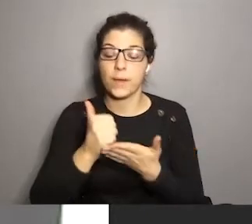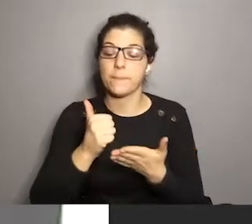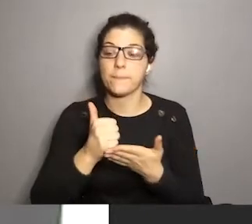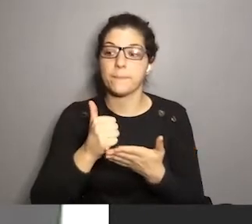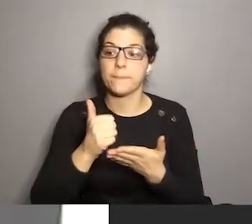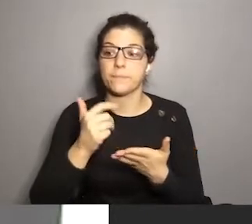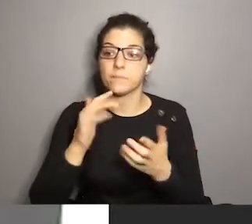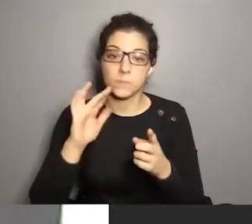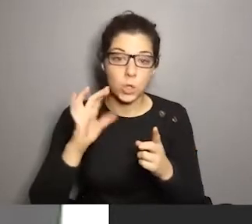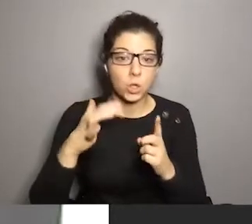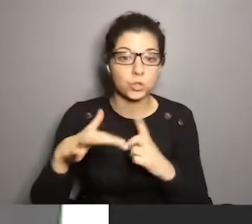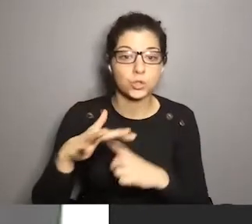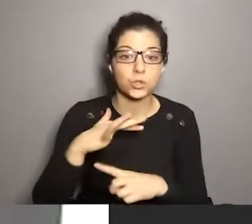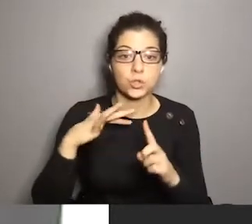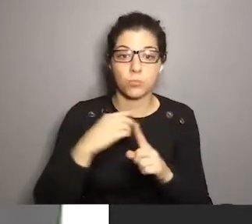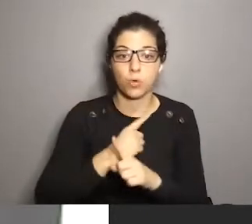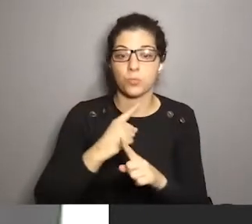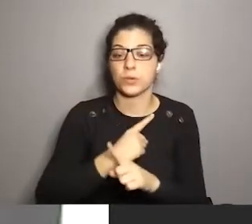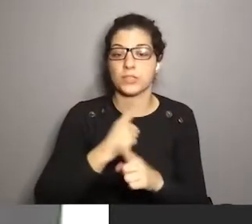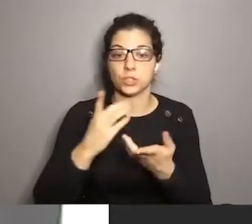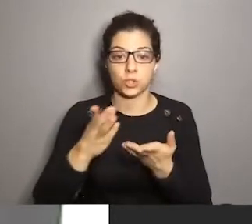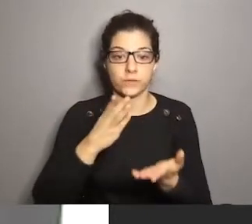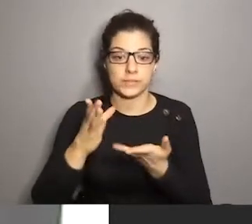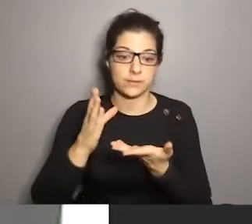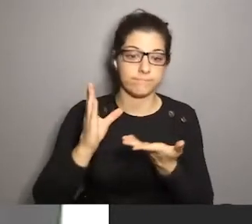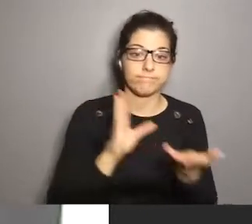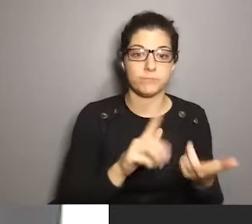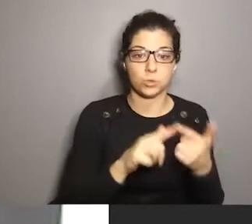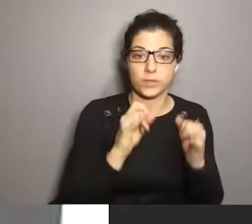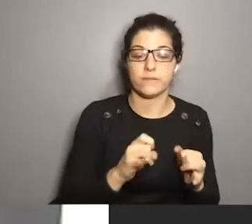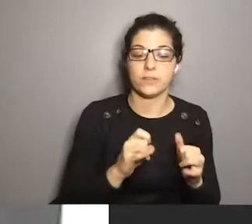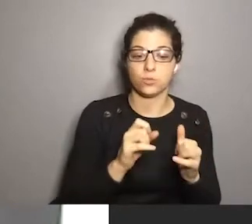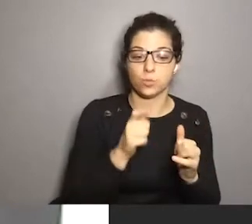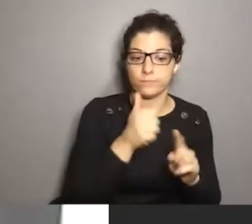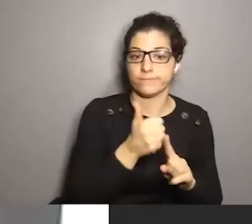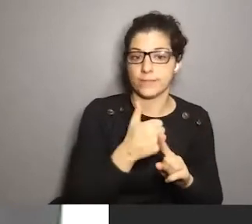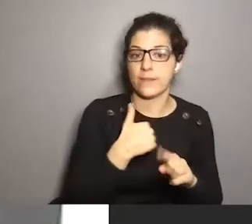culturally appropriate services to individuals who have diagnosed disabilities